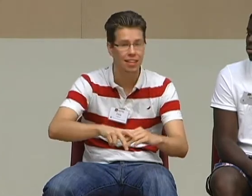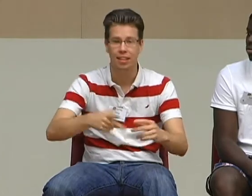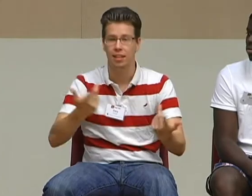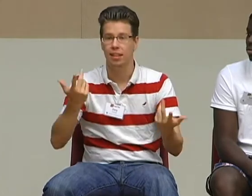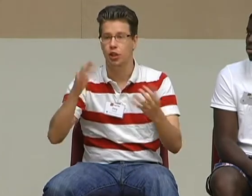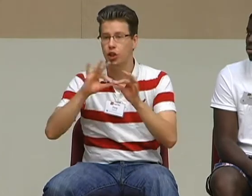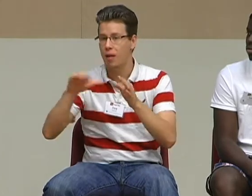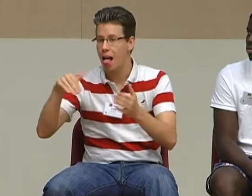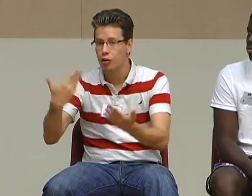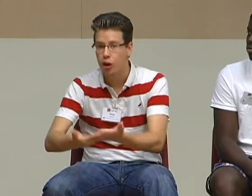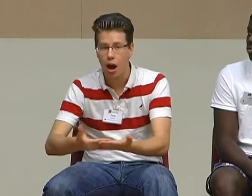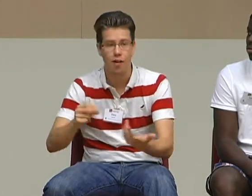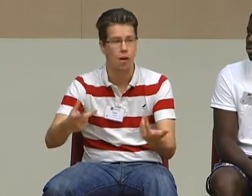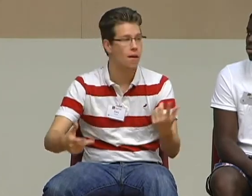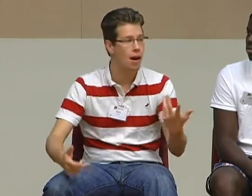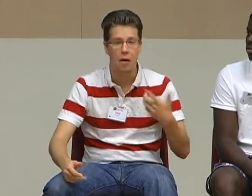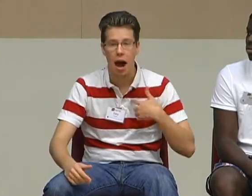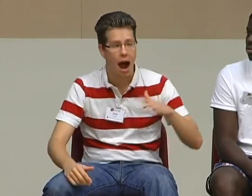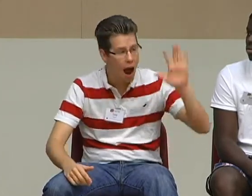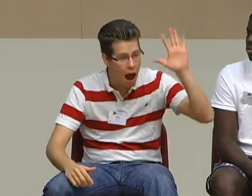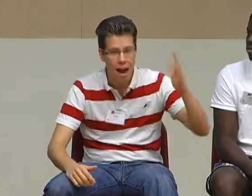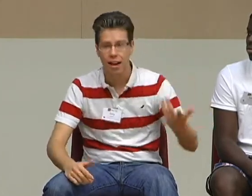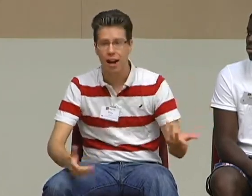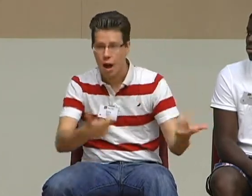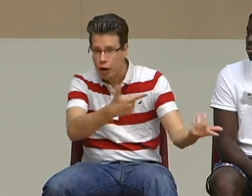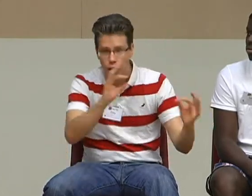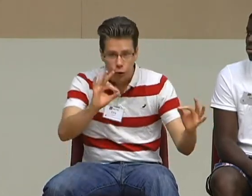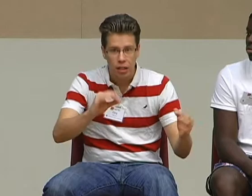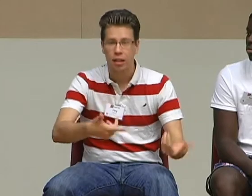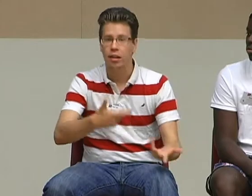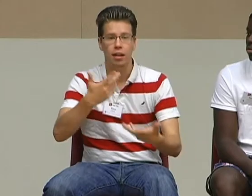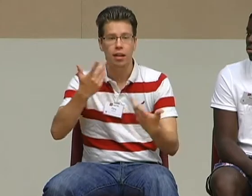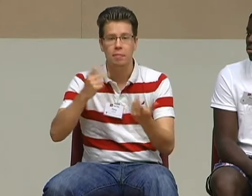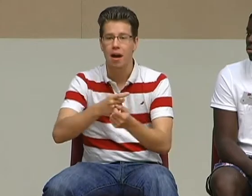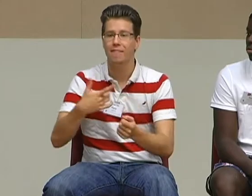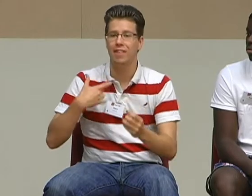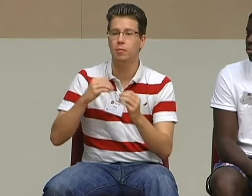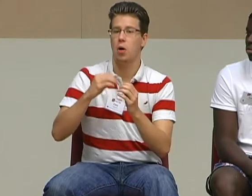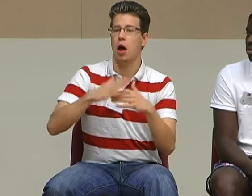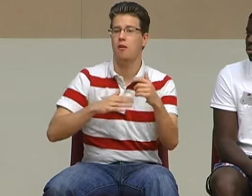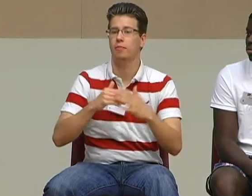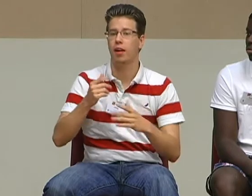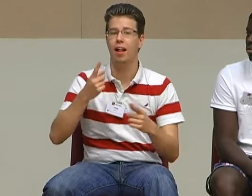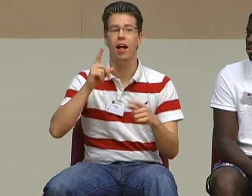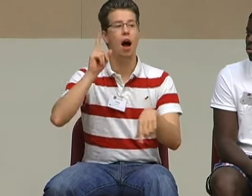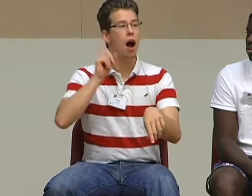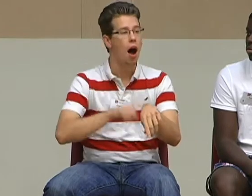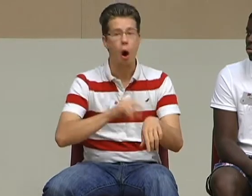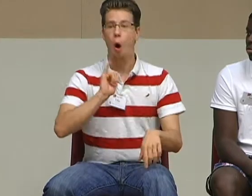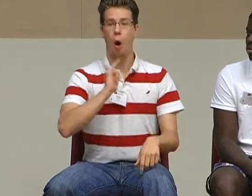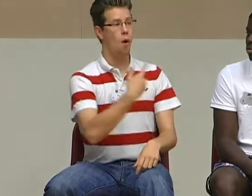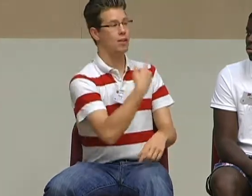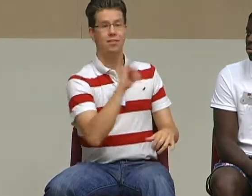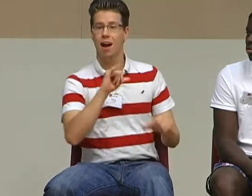When the interpreter arrives, I engage the interpreter before class and chat with the